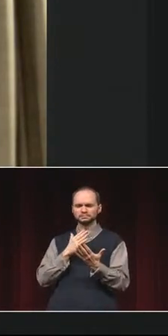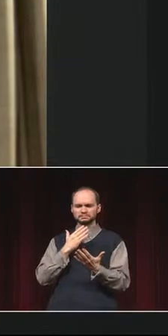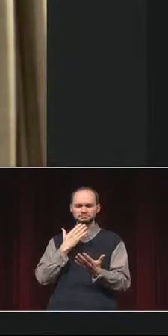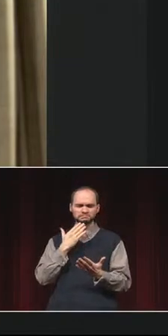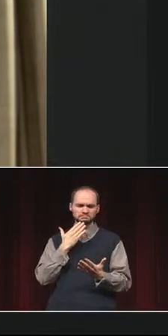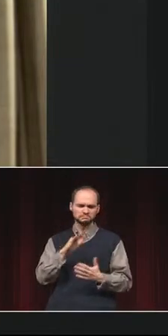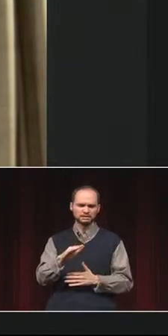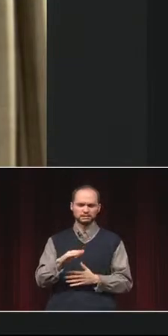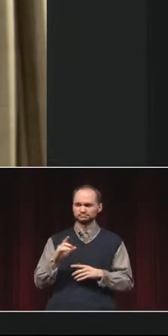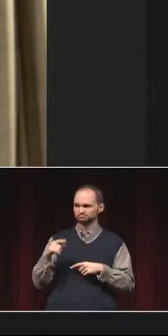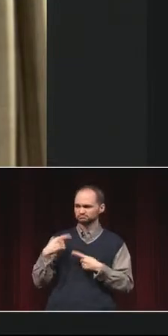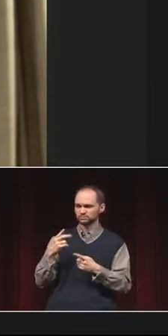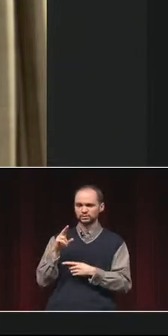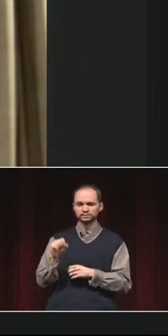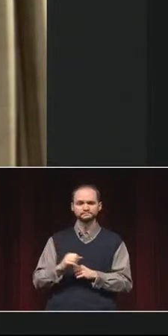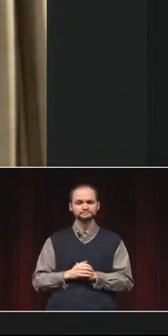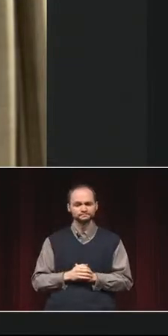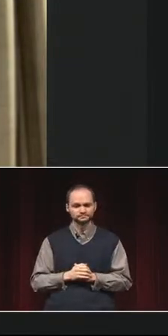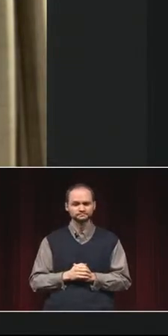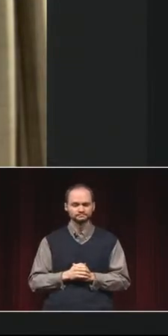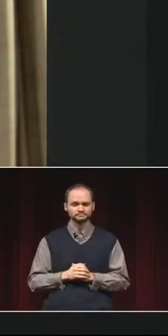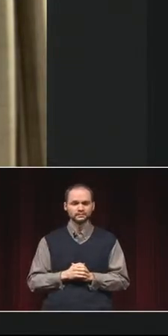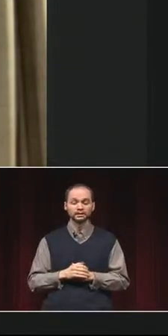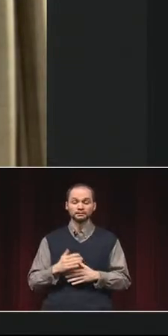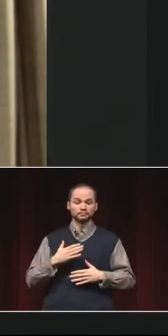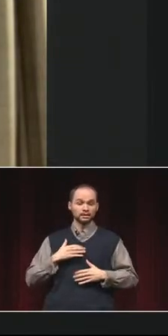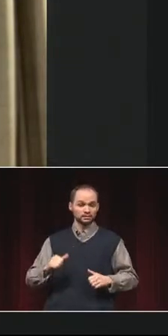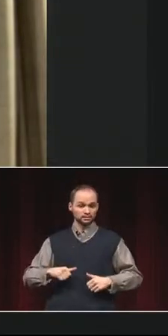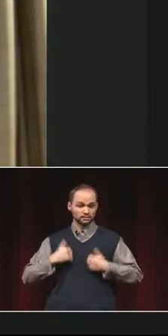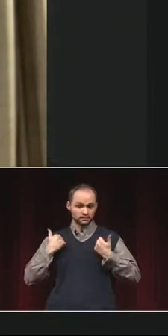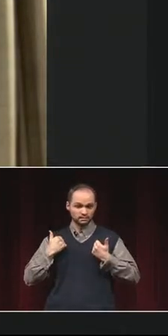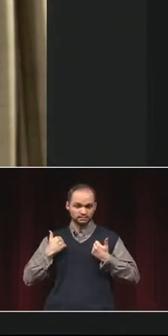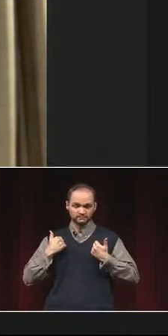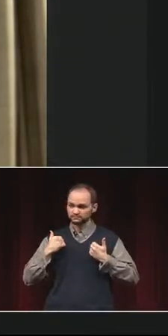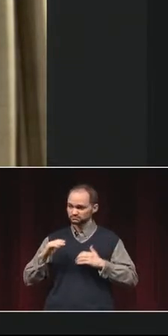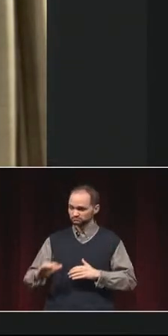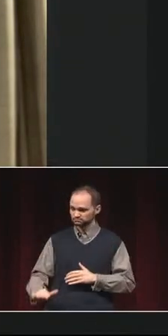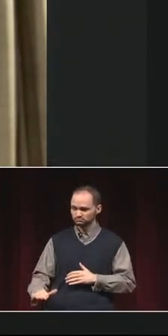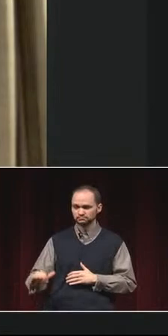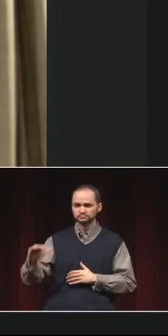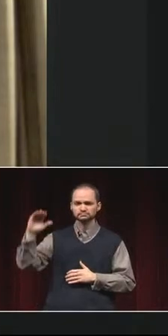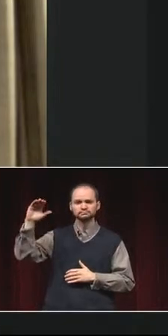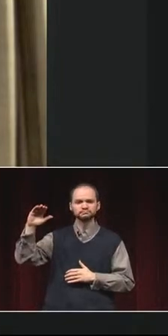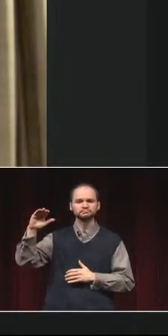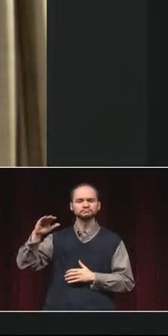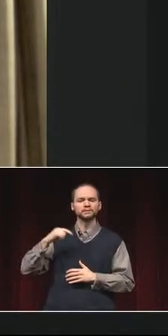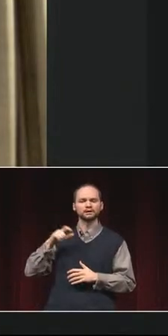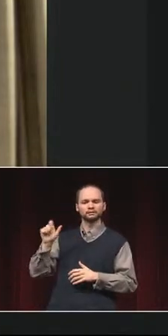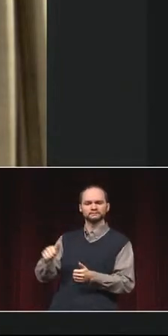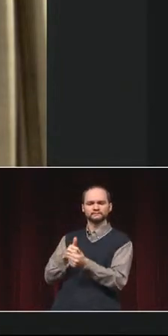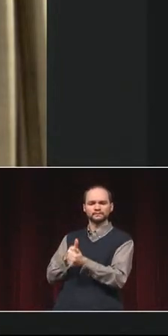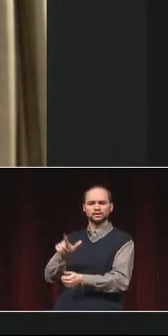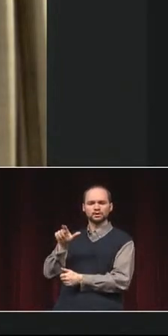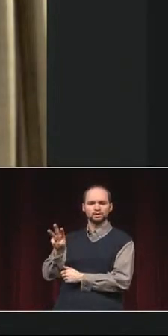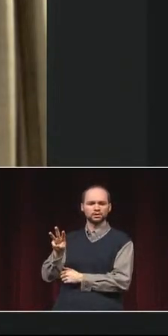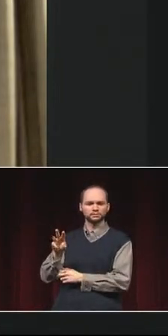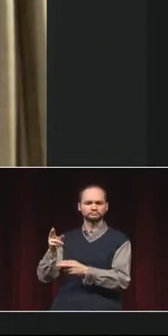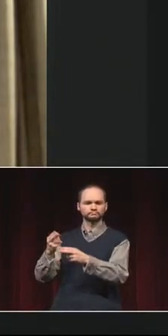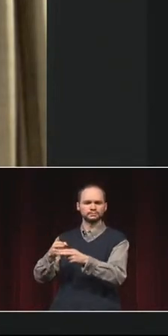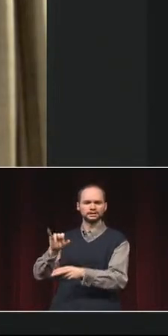For my whole life I have lived under the Jim Crow laws. These laws are state and local laws